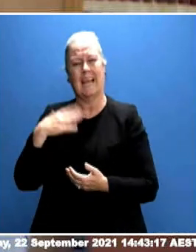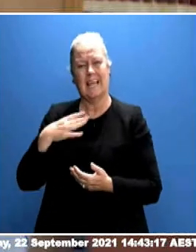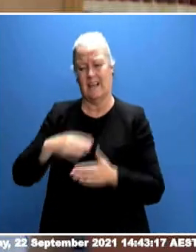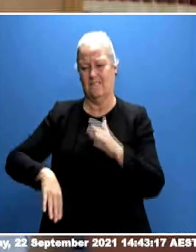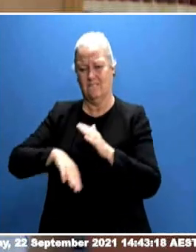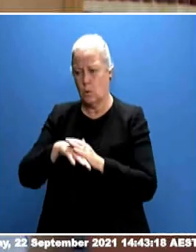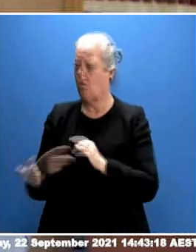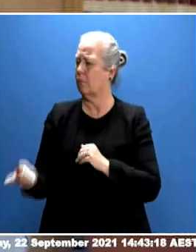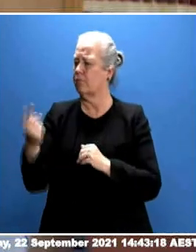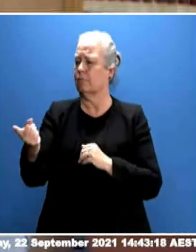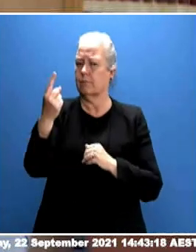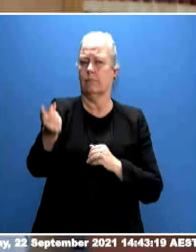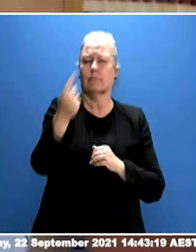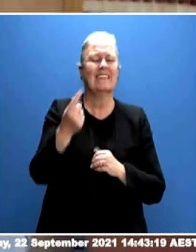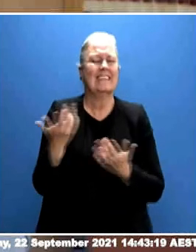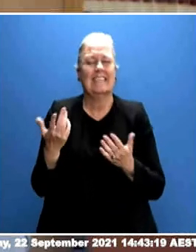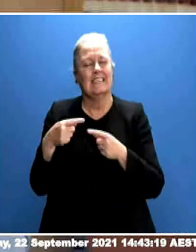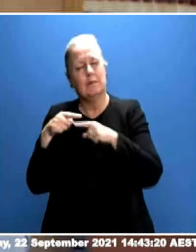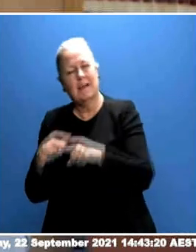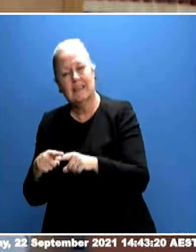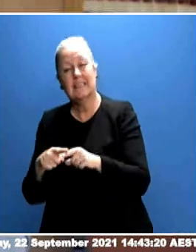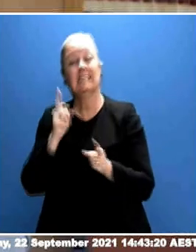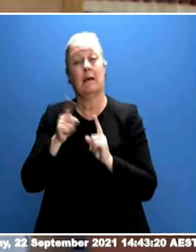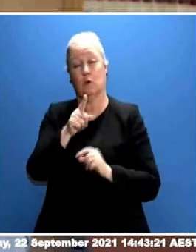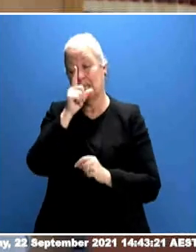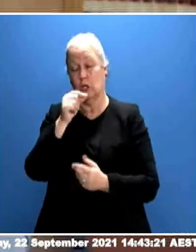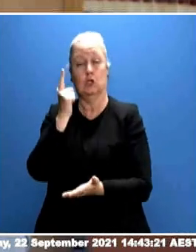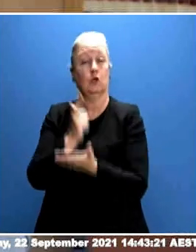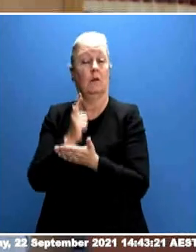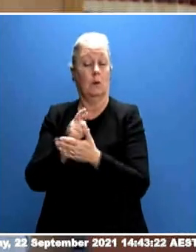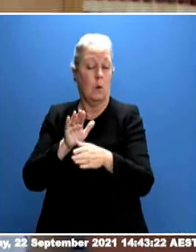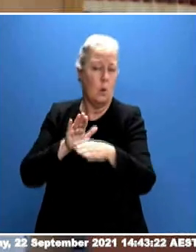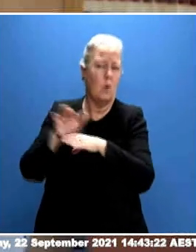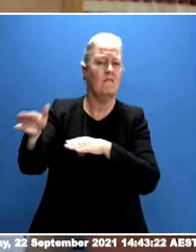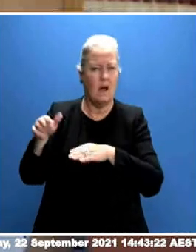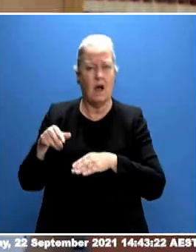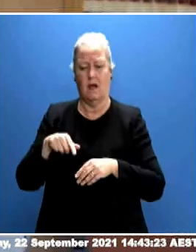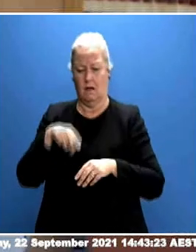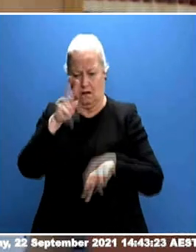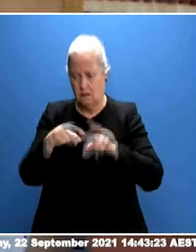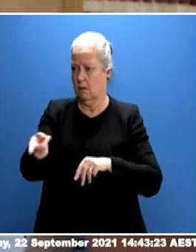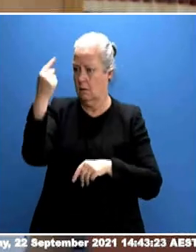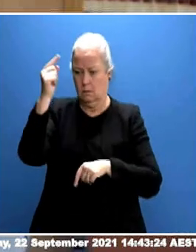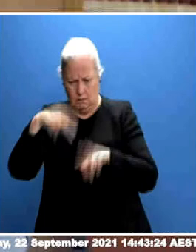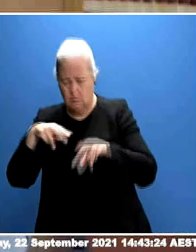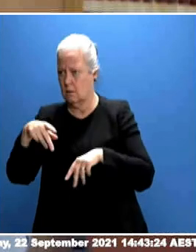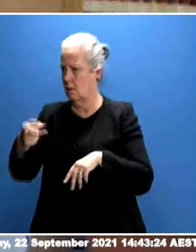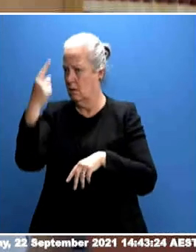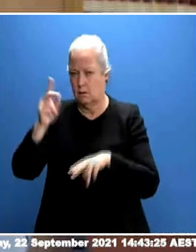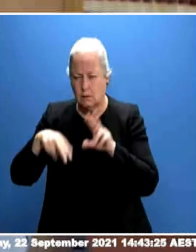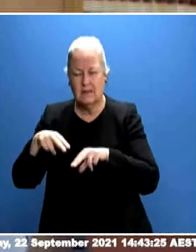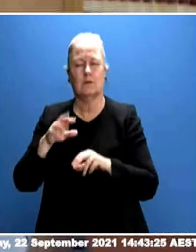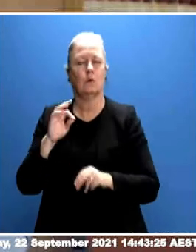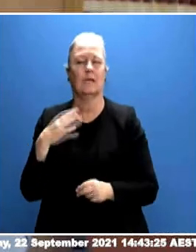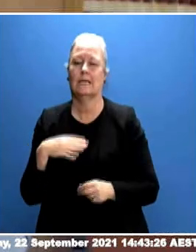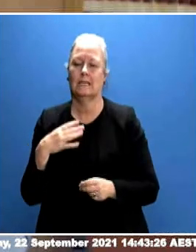and sometimes you can overassess children unnecessarily, but looking to provide